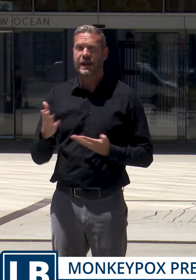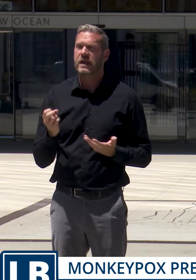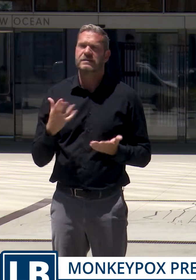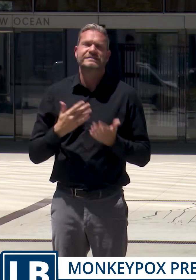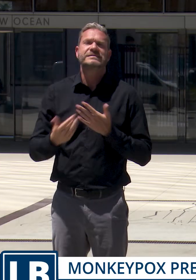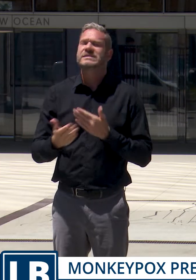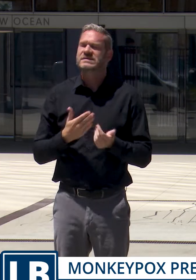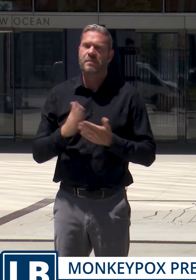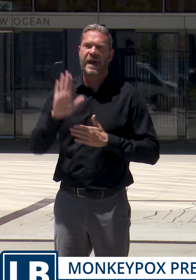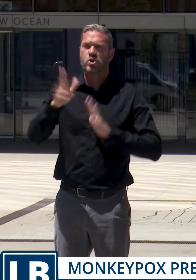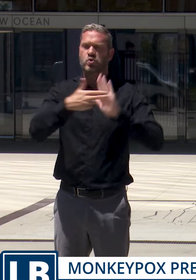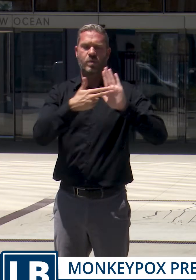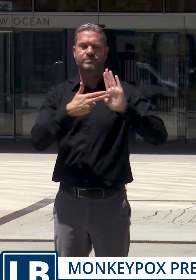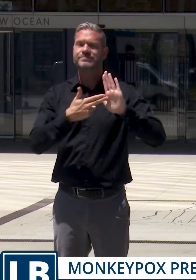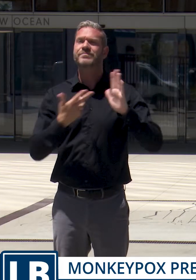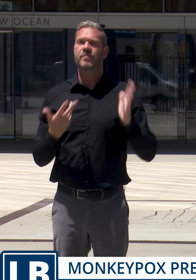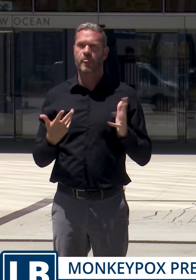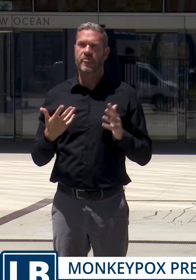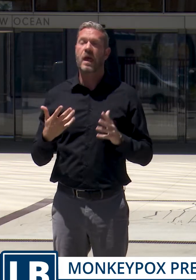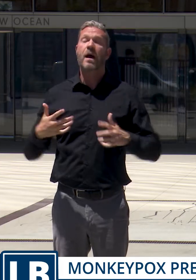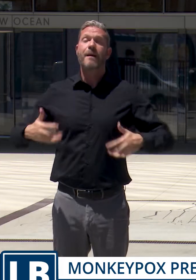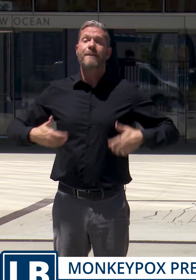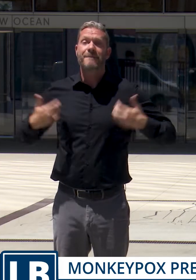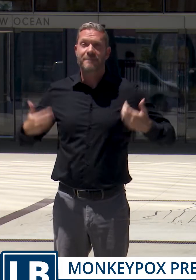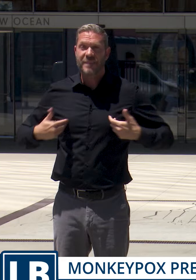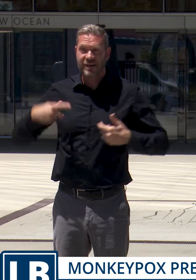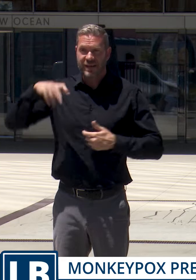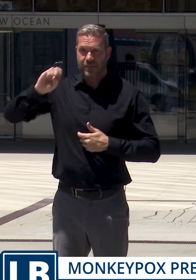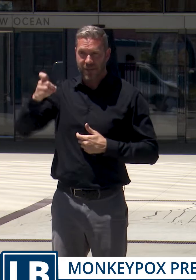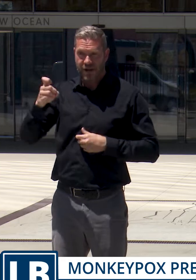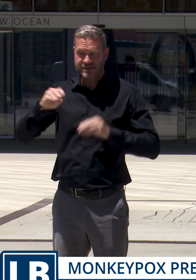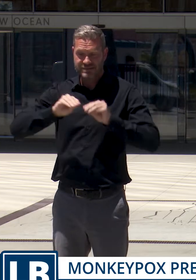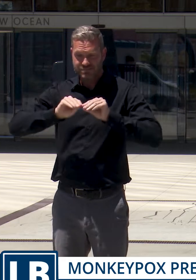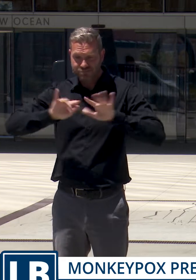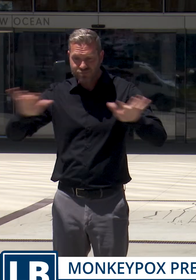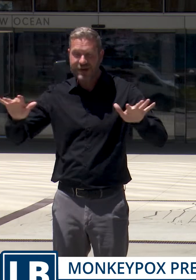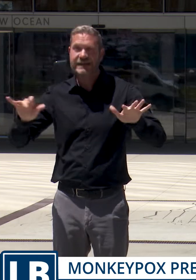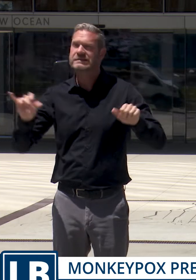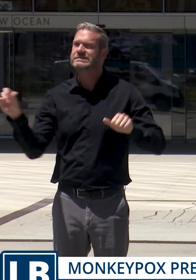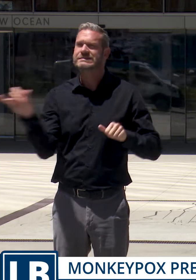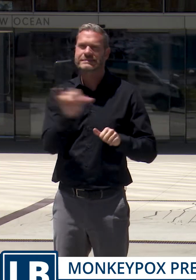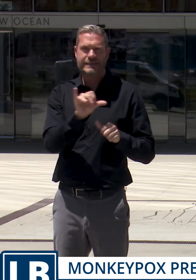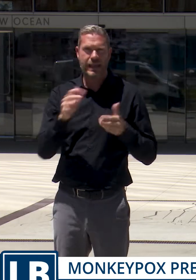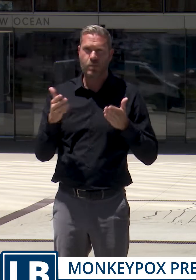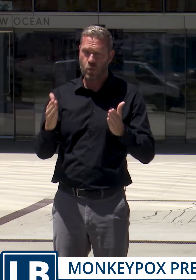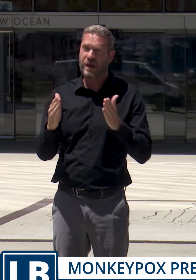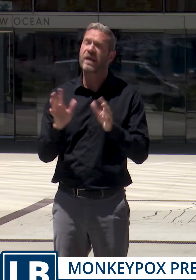anyone can get monkey pox uh in the same type of way so that i think is very very important to say